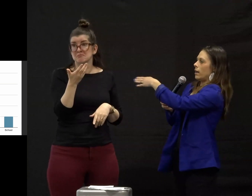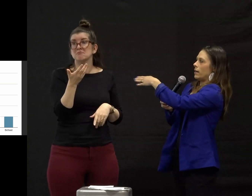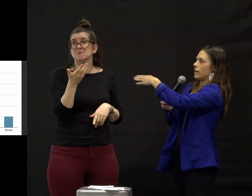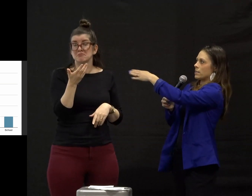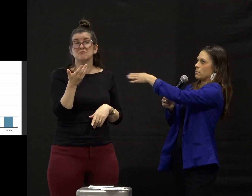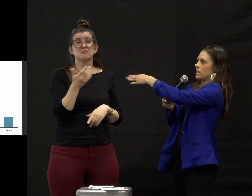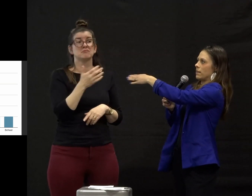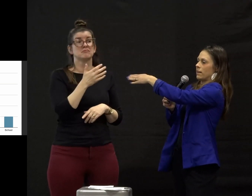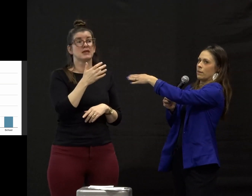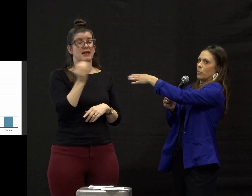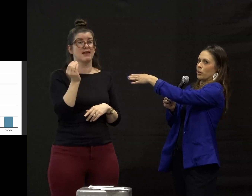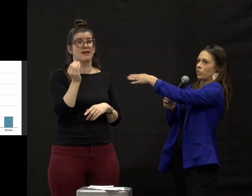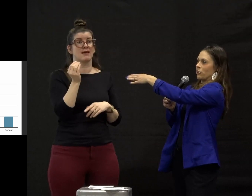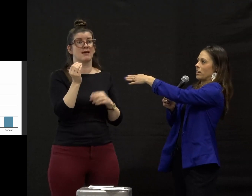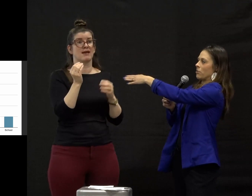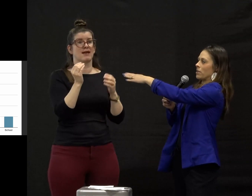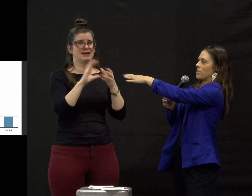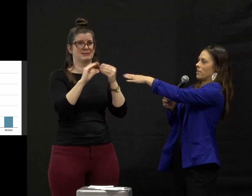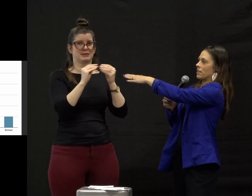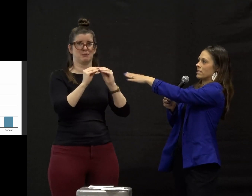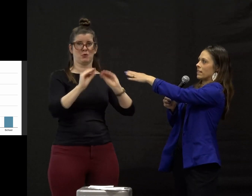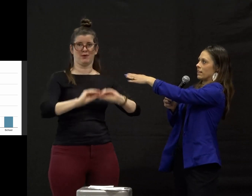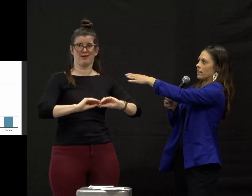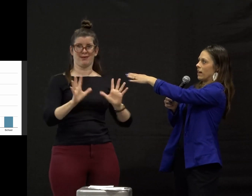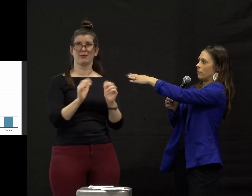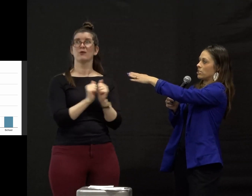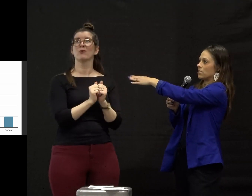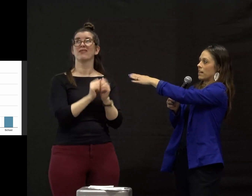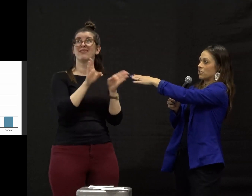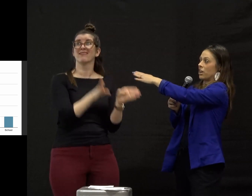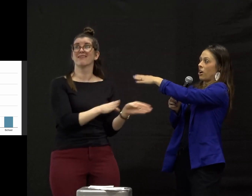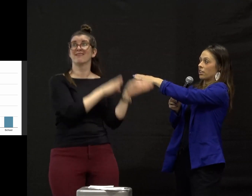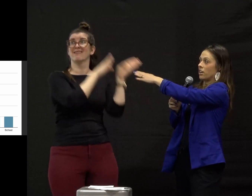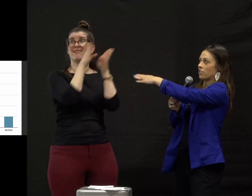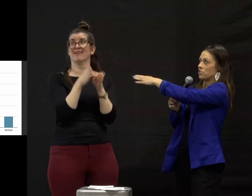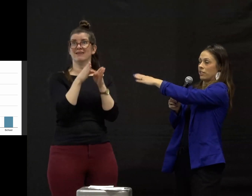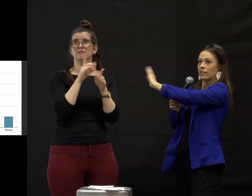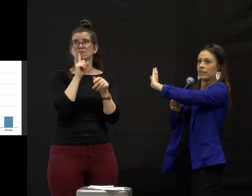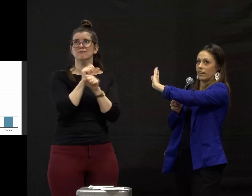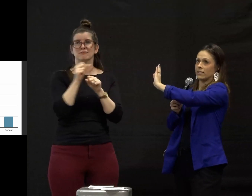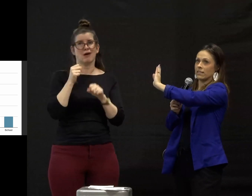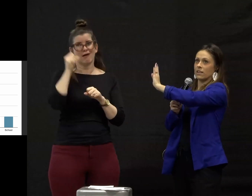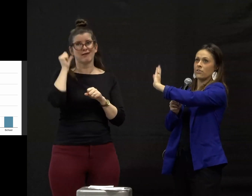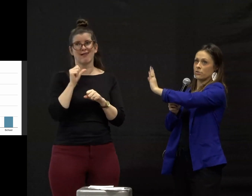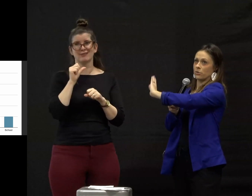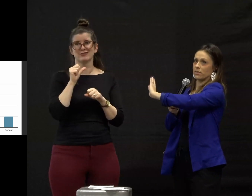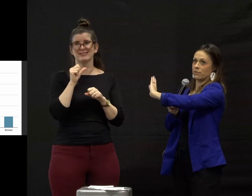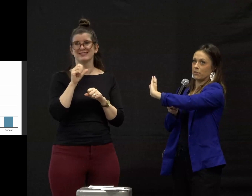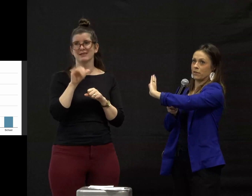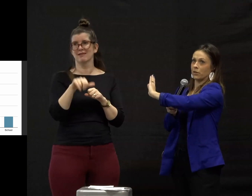And I speak more clearly here with the second line, which is actually audiology is another source of referrals.